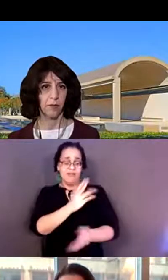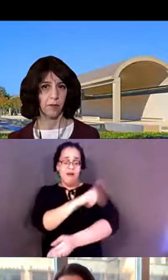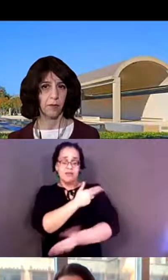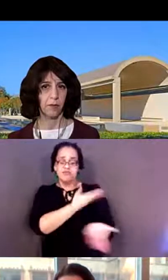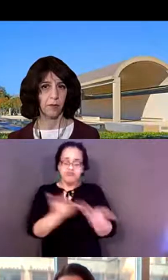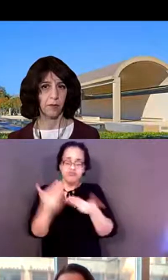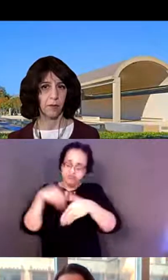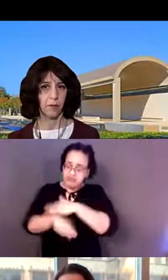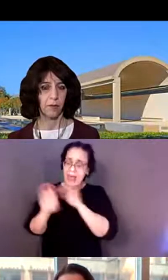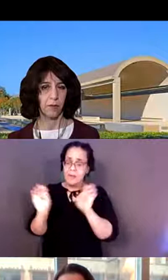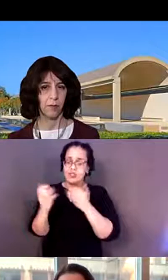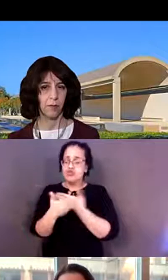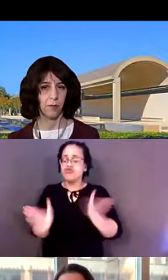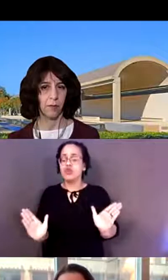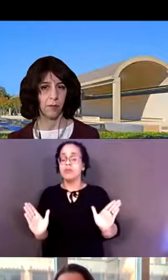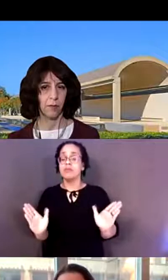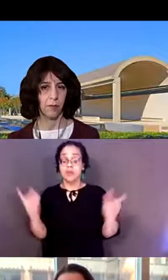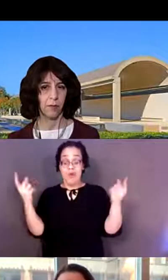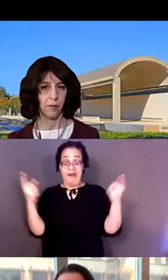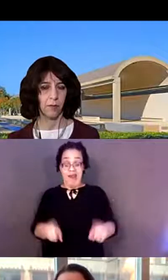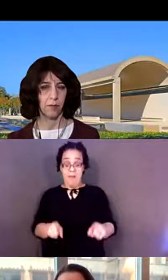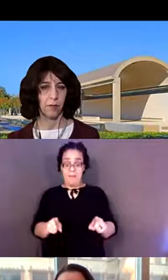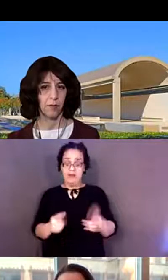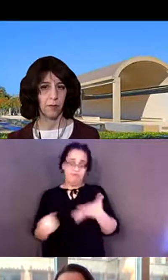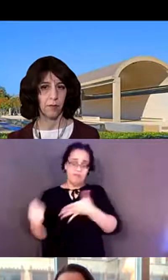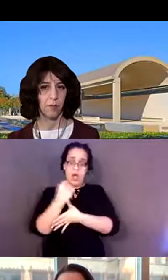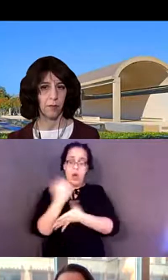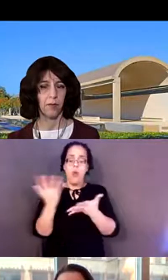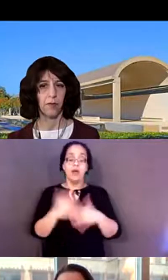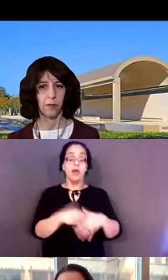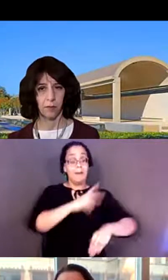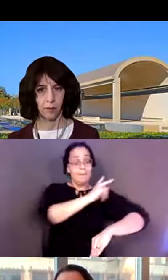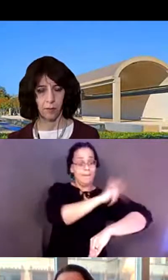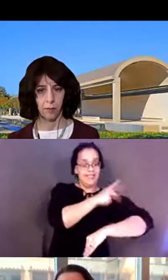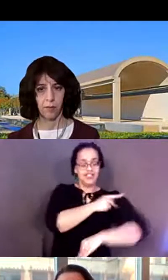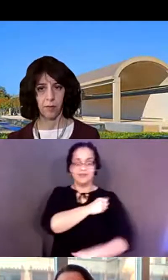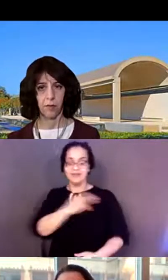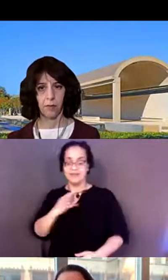part of what we want to happen is for both the patient and the staff